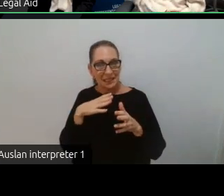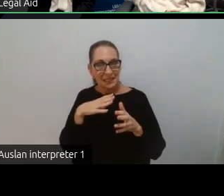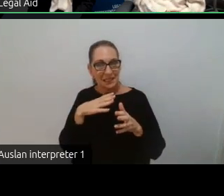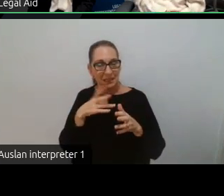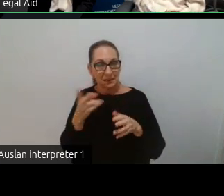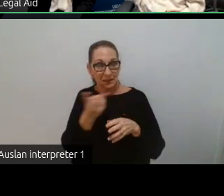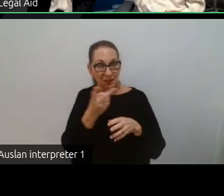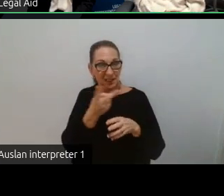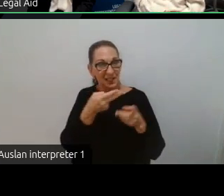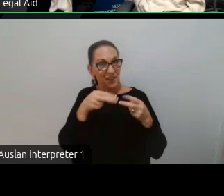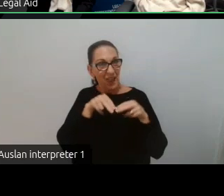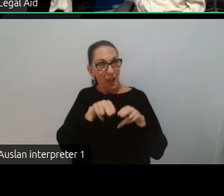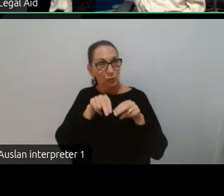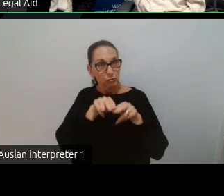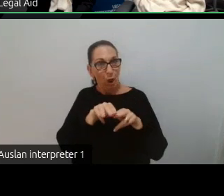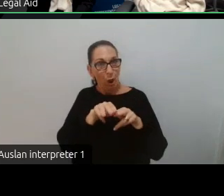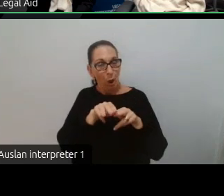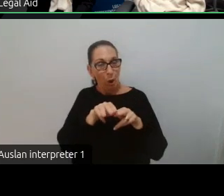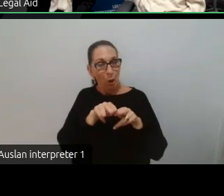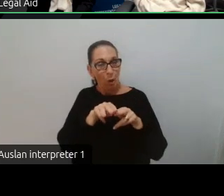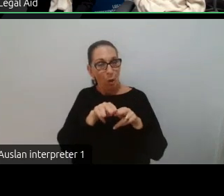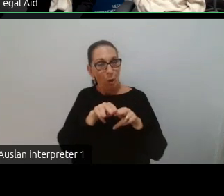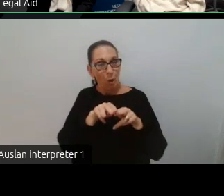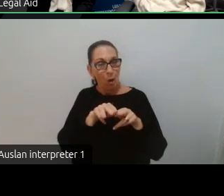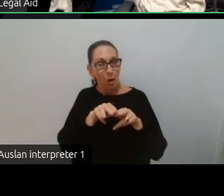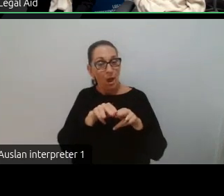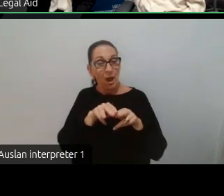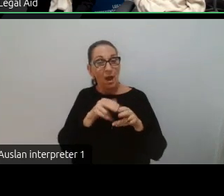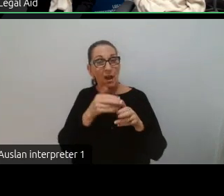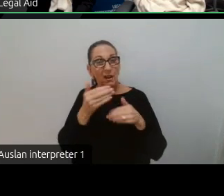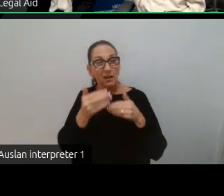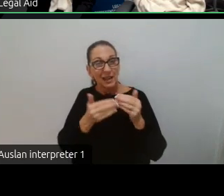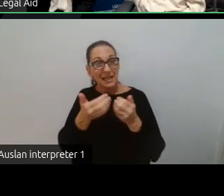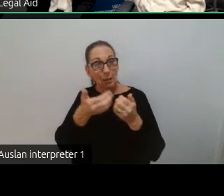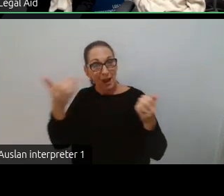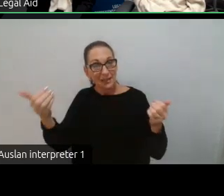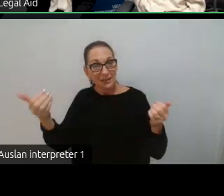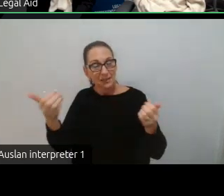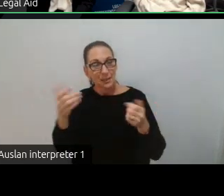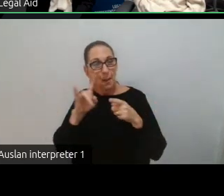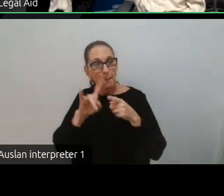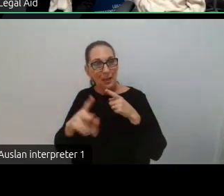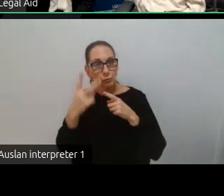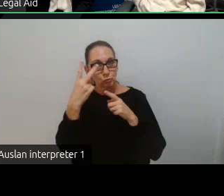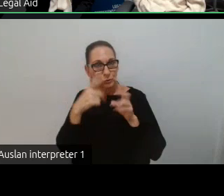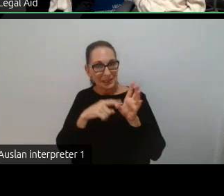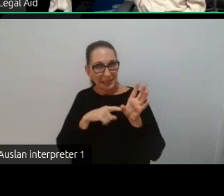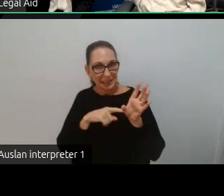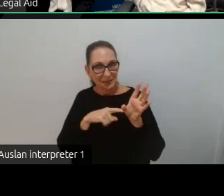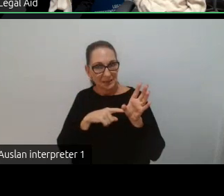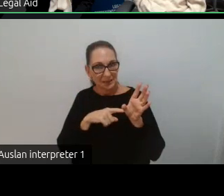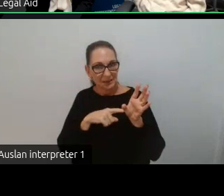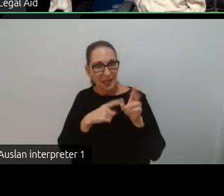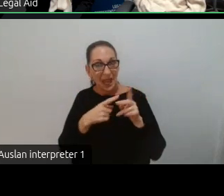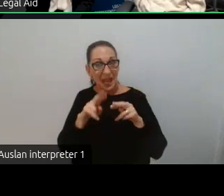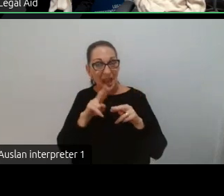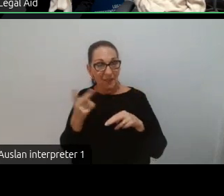relationship and separated for two years. And if there is a chart of the relationship, there